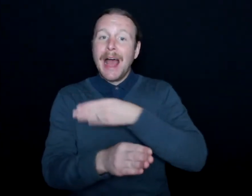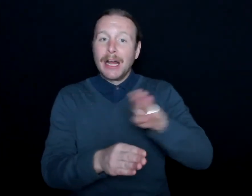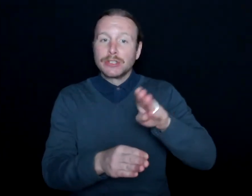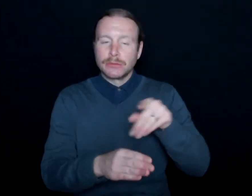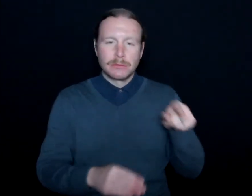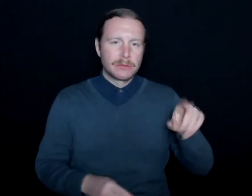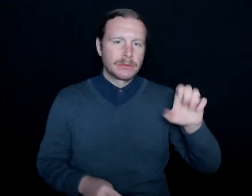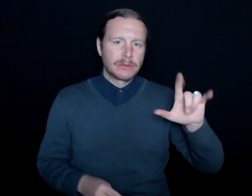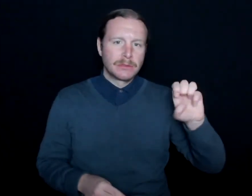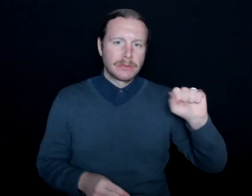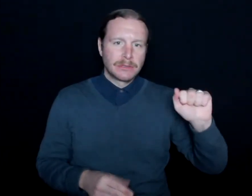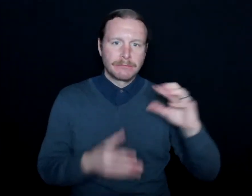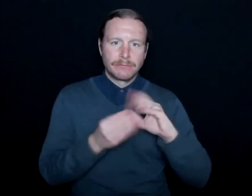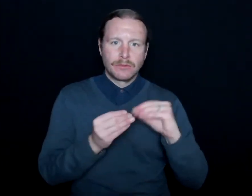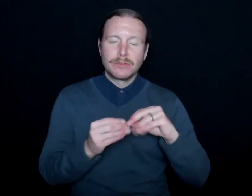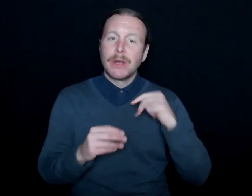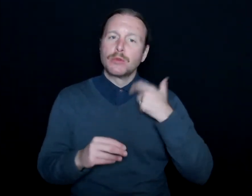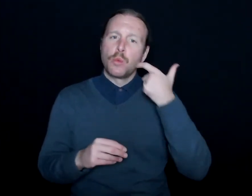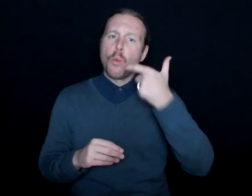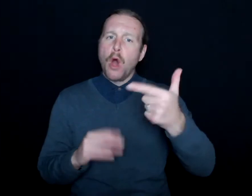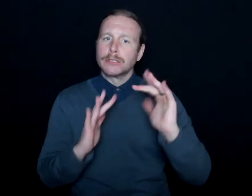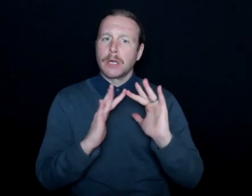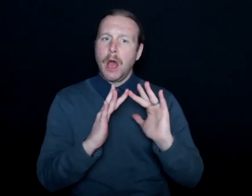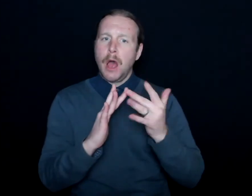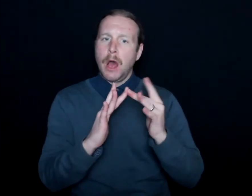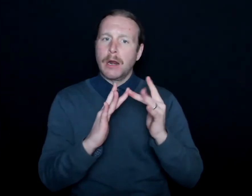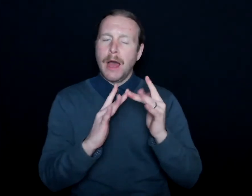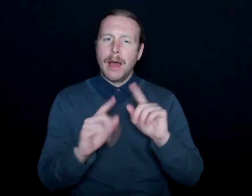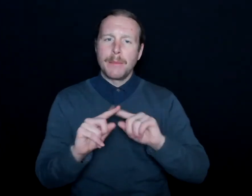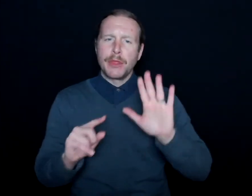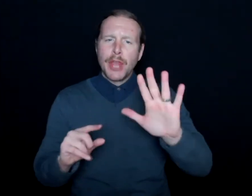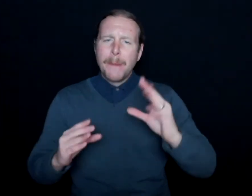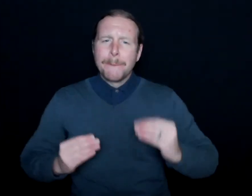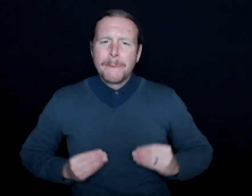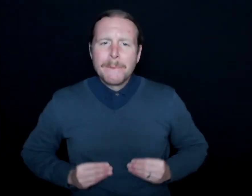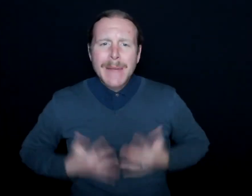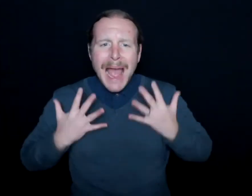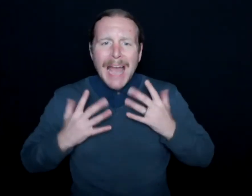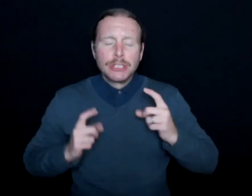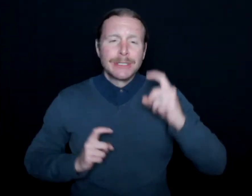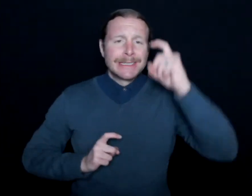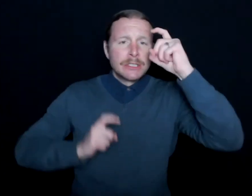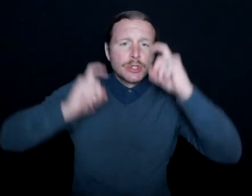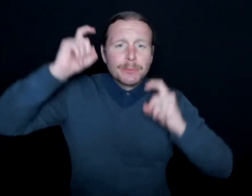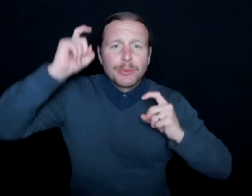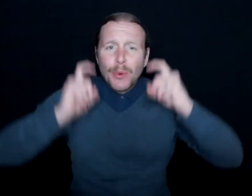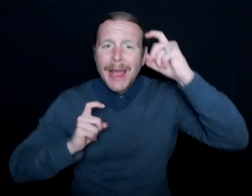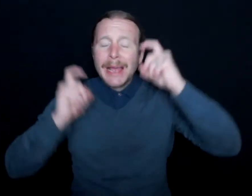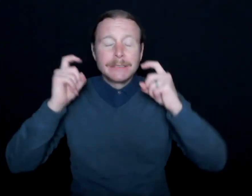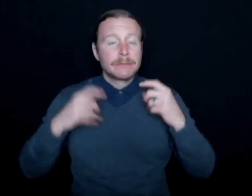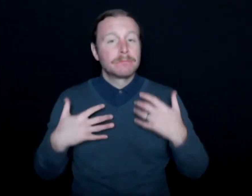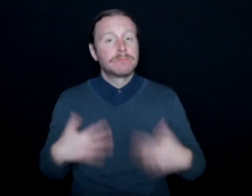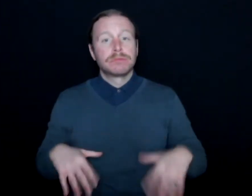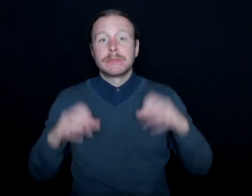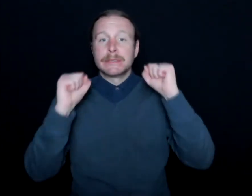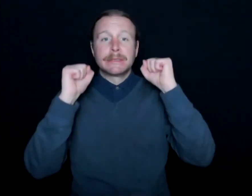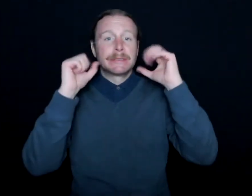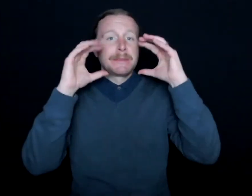online, I should say. But just the passion and the expression-- it's really amazing.